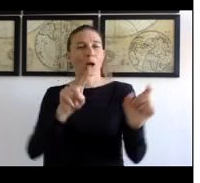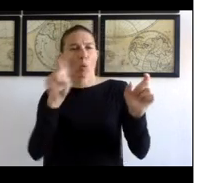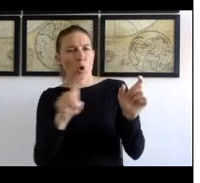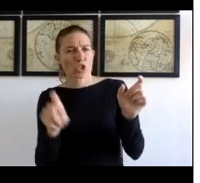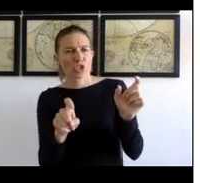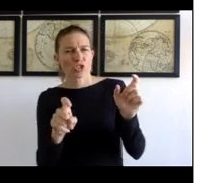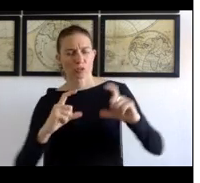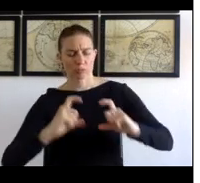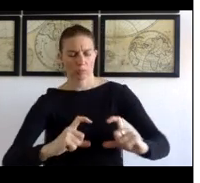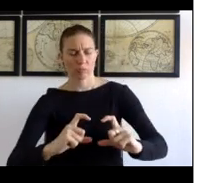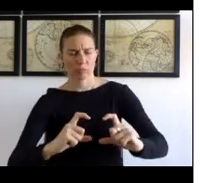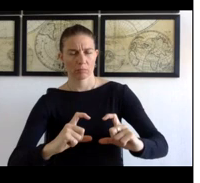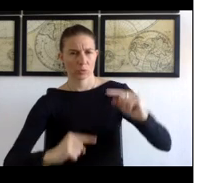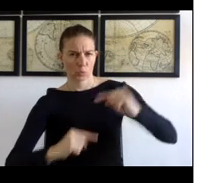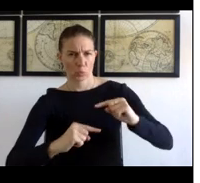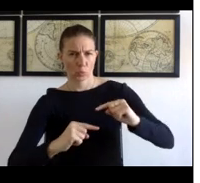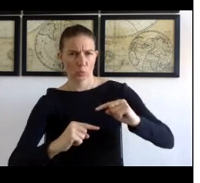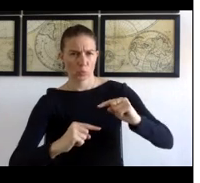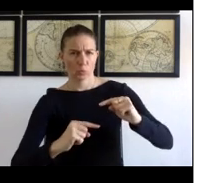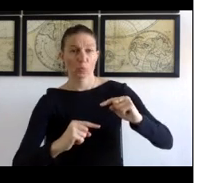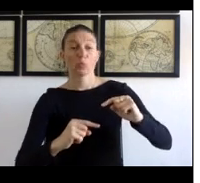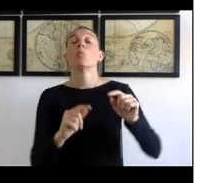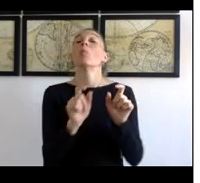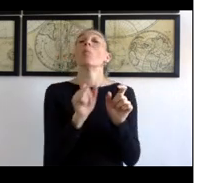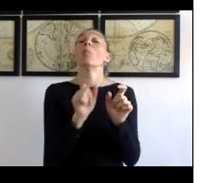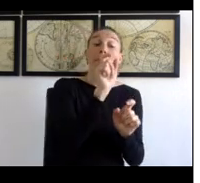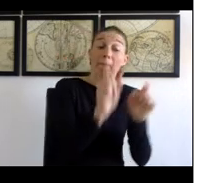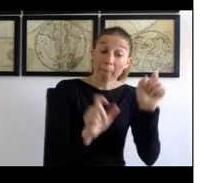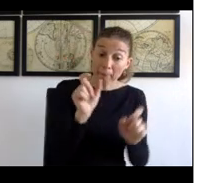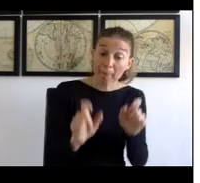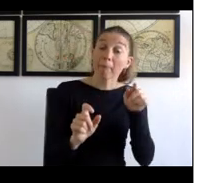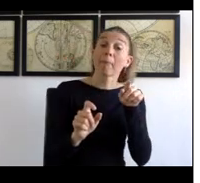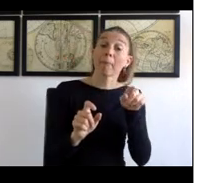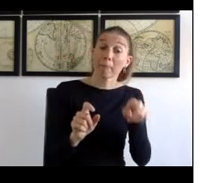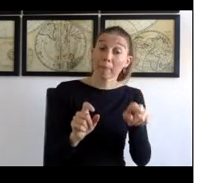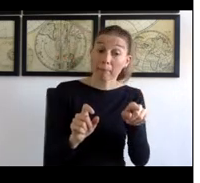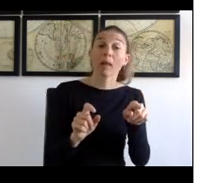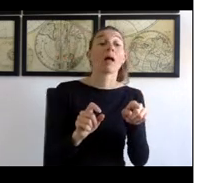And then for those having house respondents that have reported